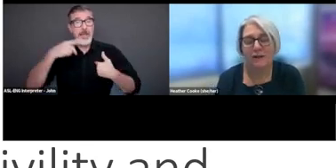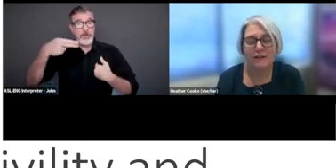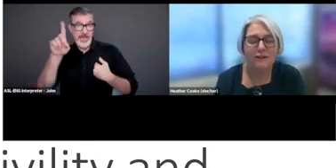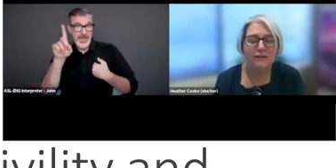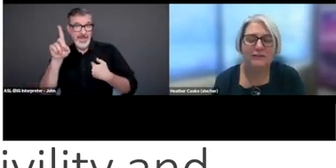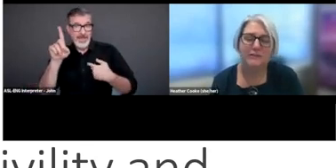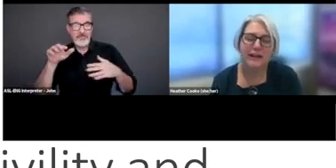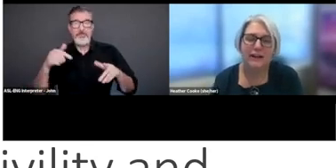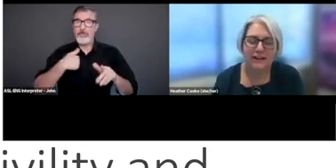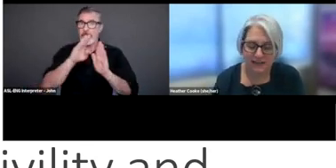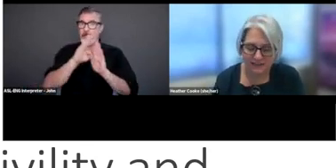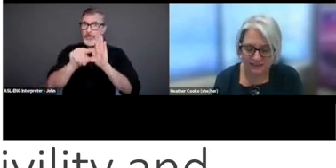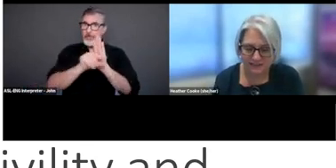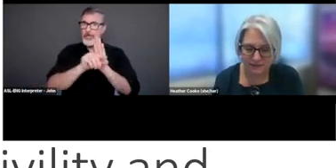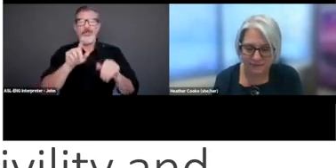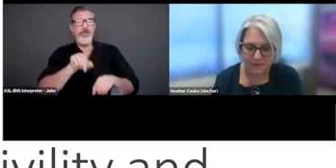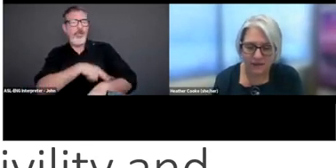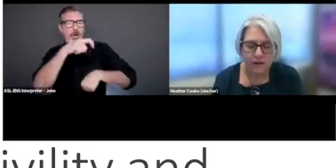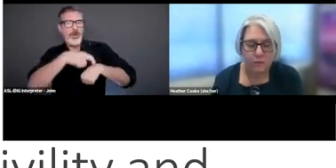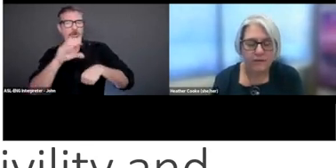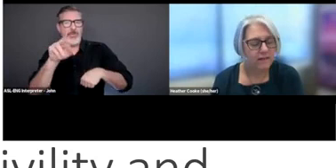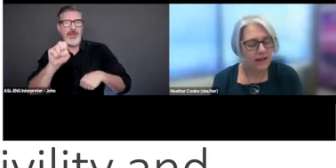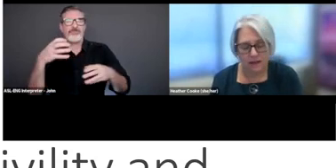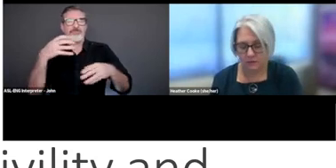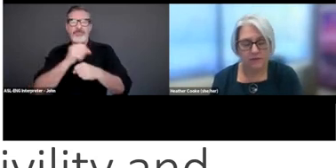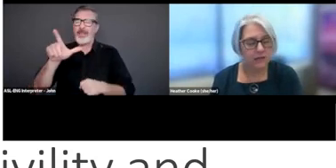work. I have a background in long term care and was doing an